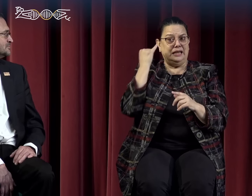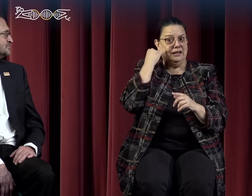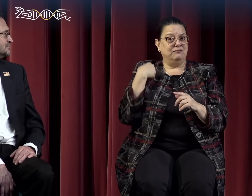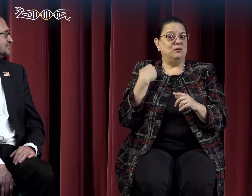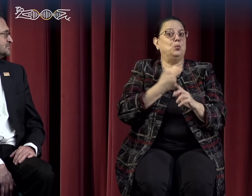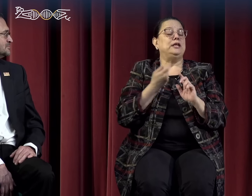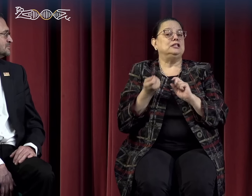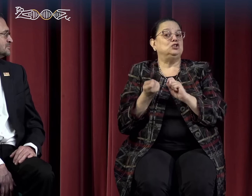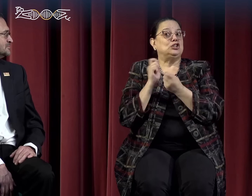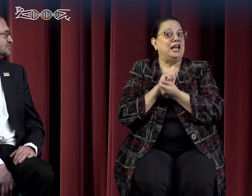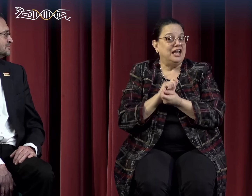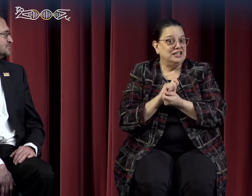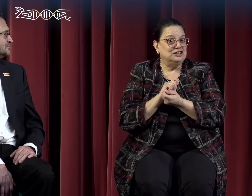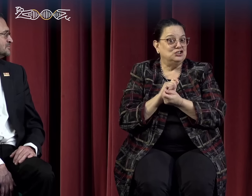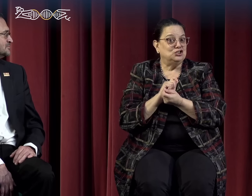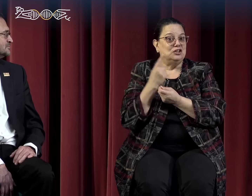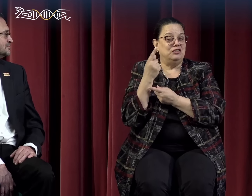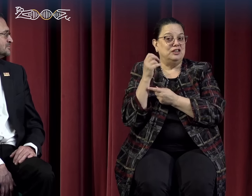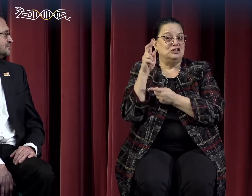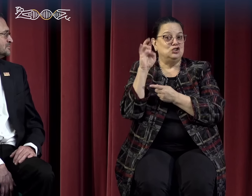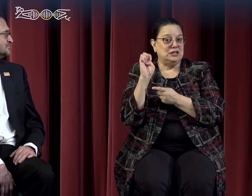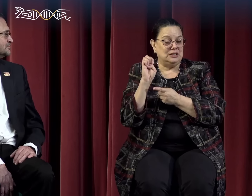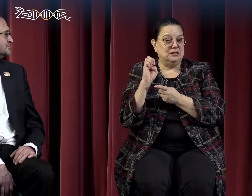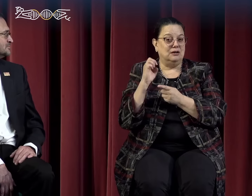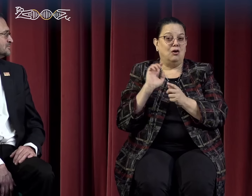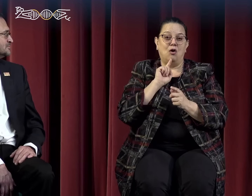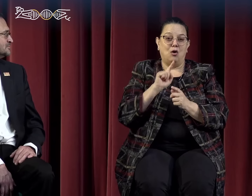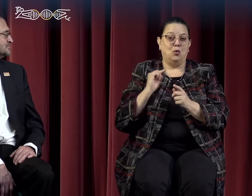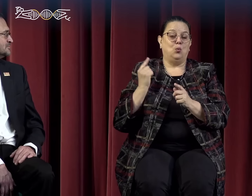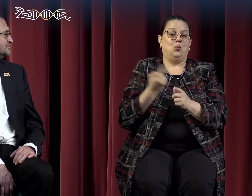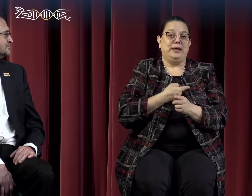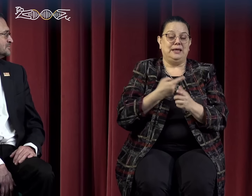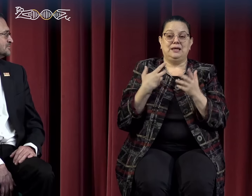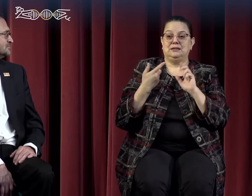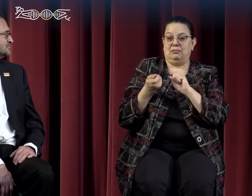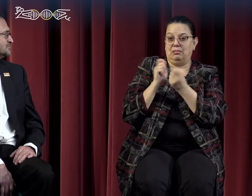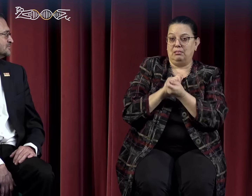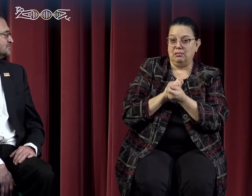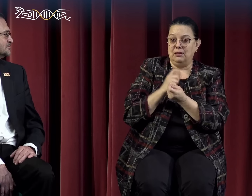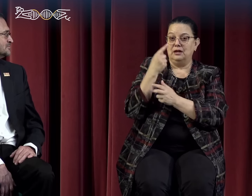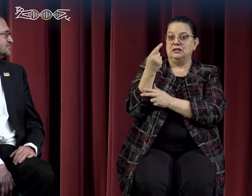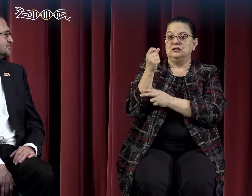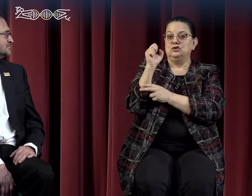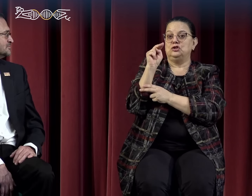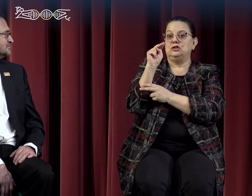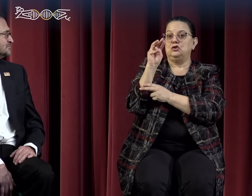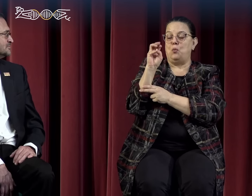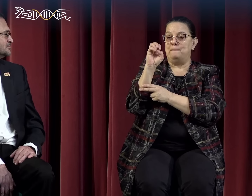for an individual to have their genes changed in utero, if it is embryo